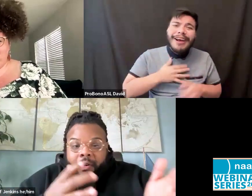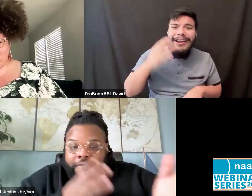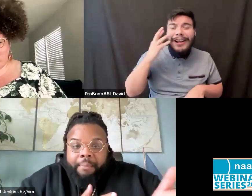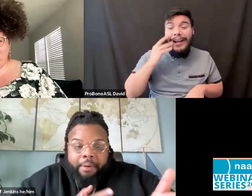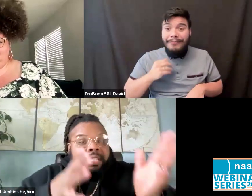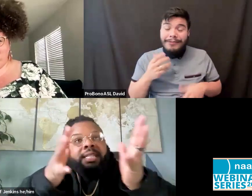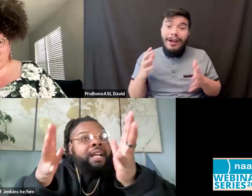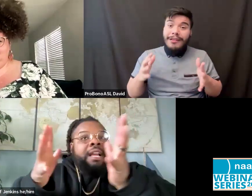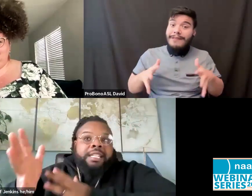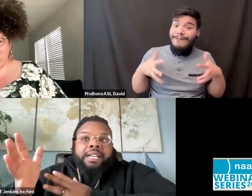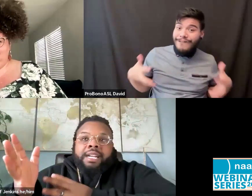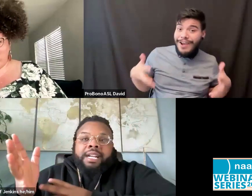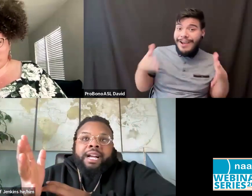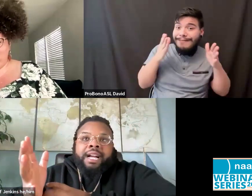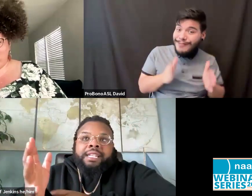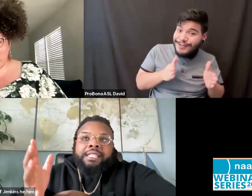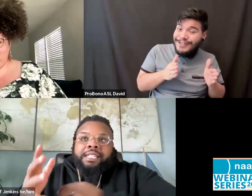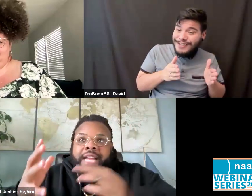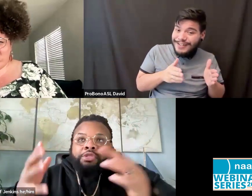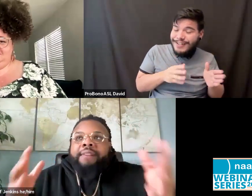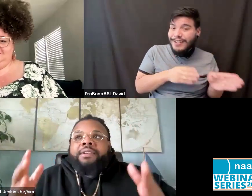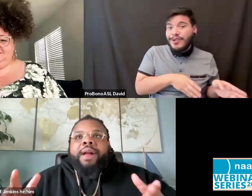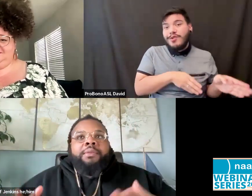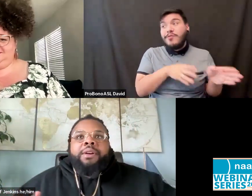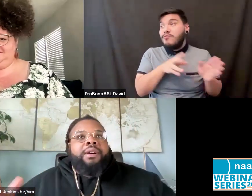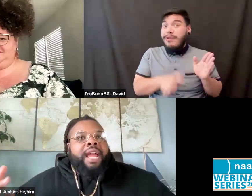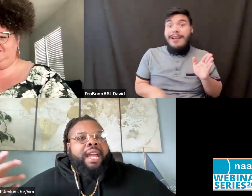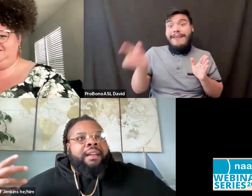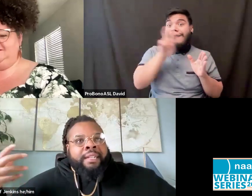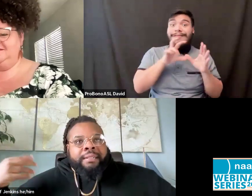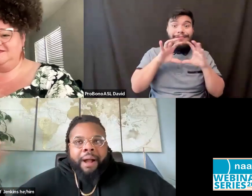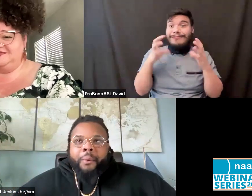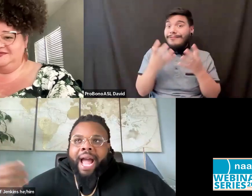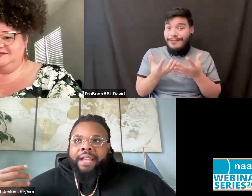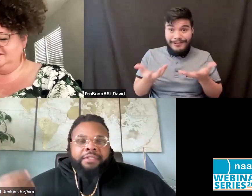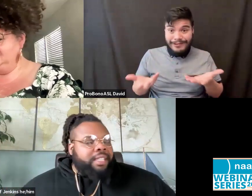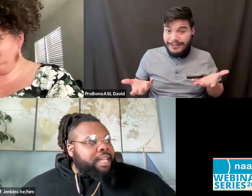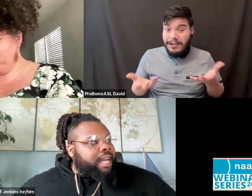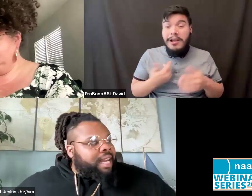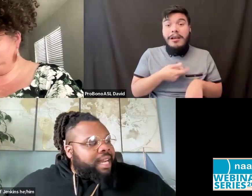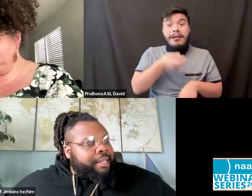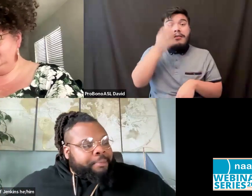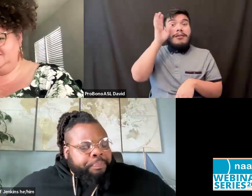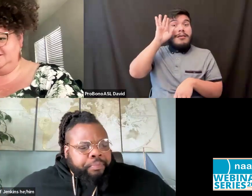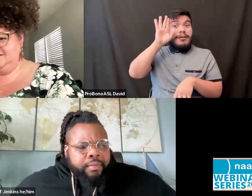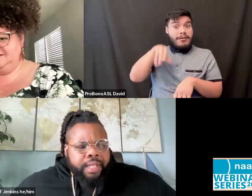or if that person to just, like, travel it around the world. And my wife, she